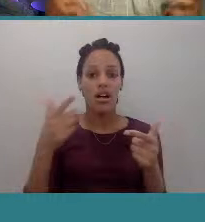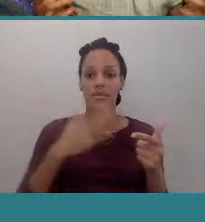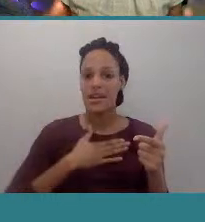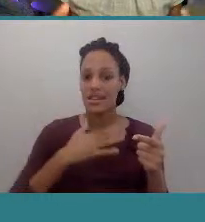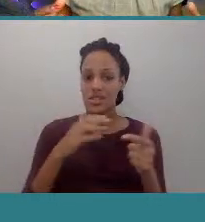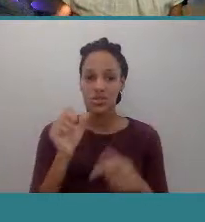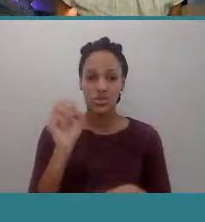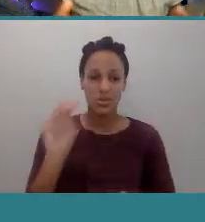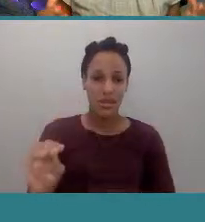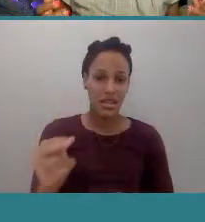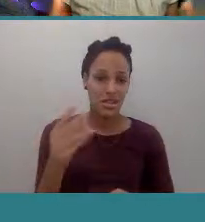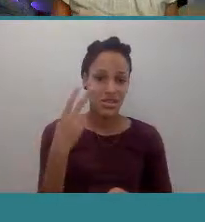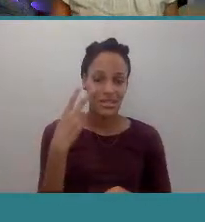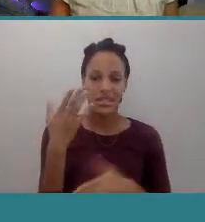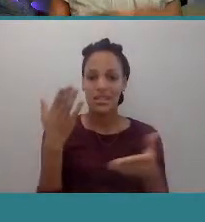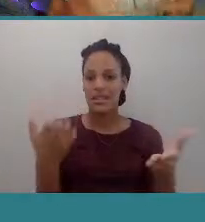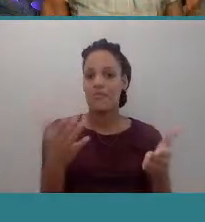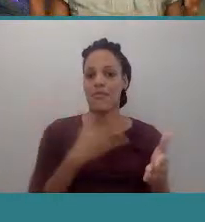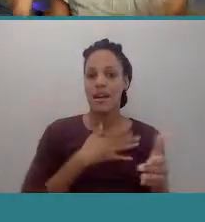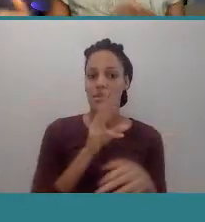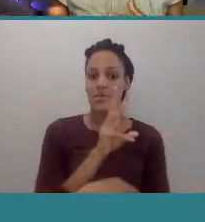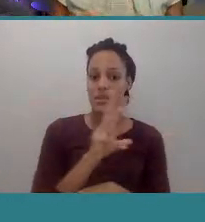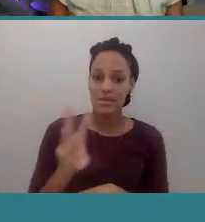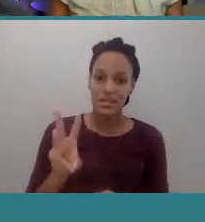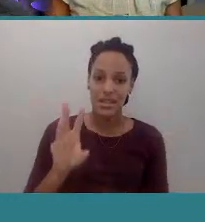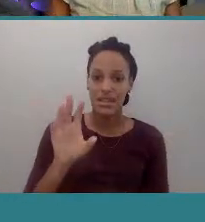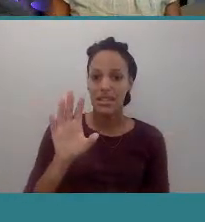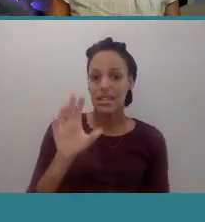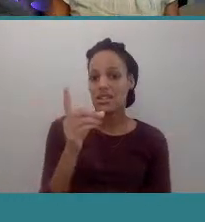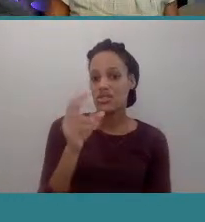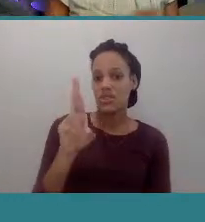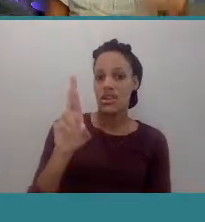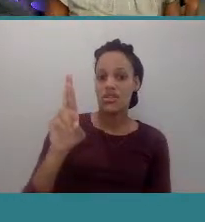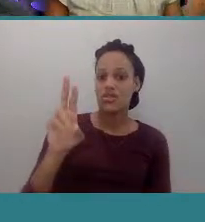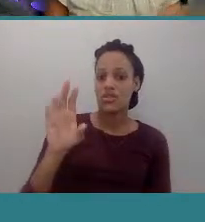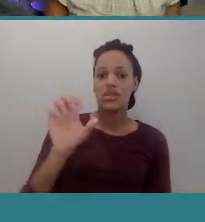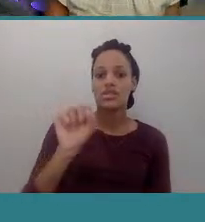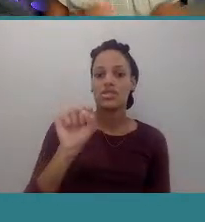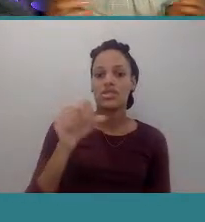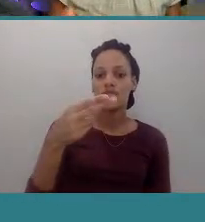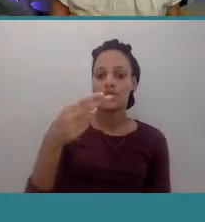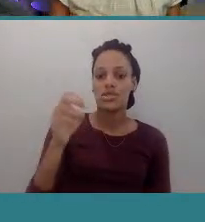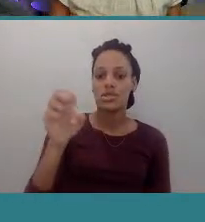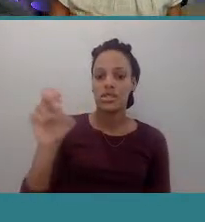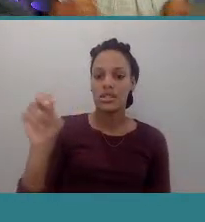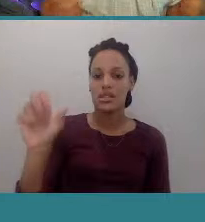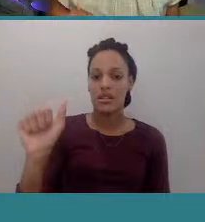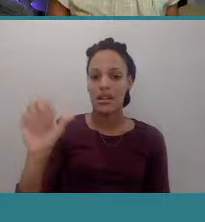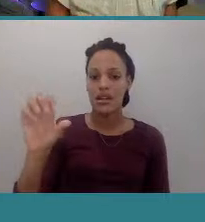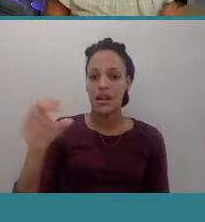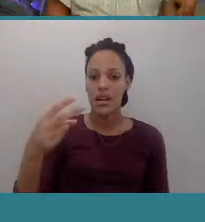you get from the other person but what you do for them. So you need to rethink what you do in a network.